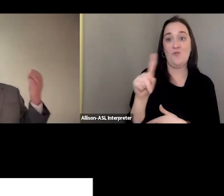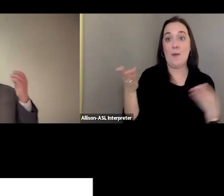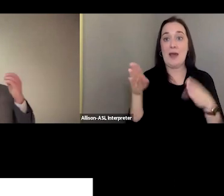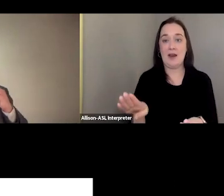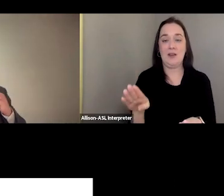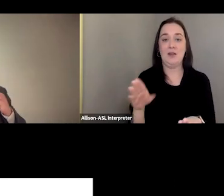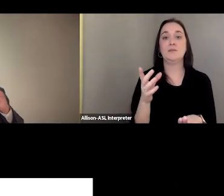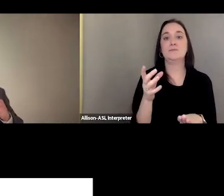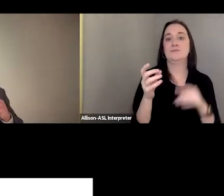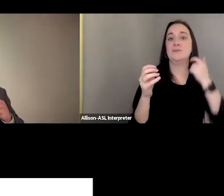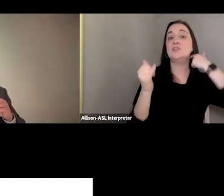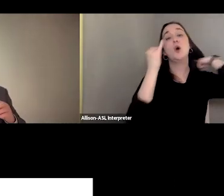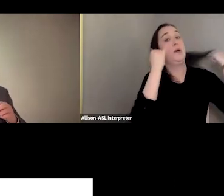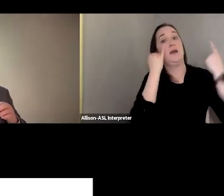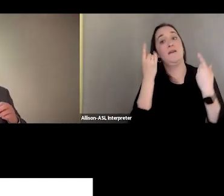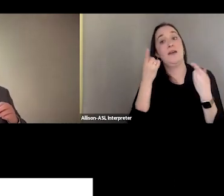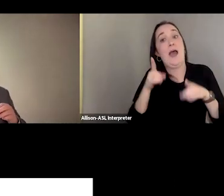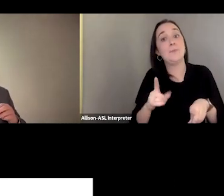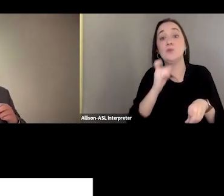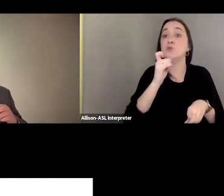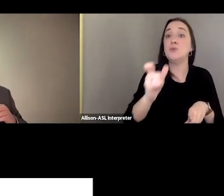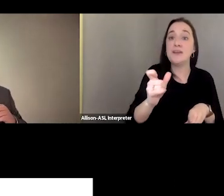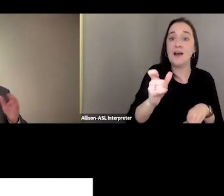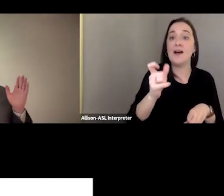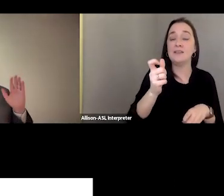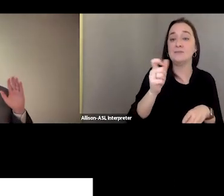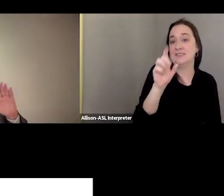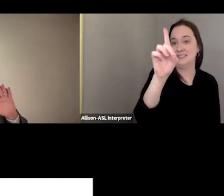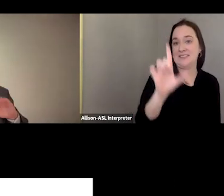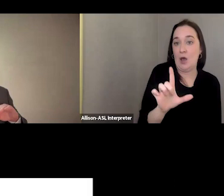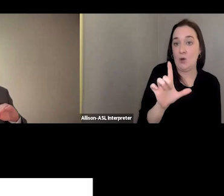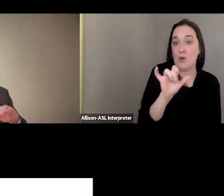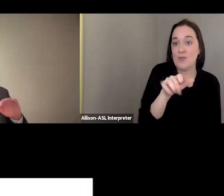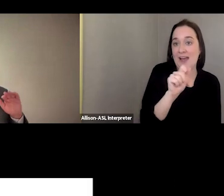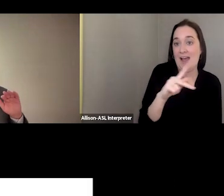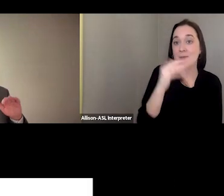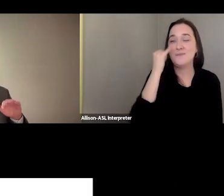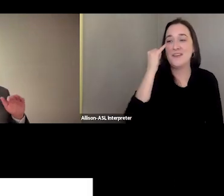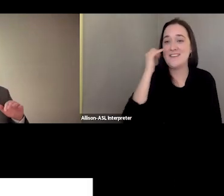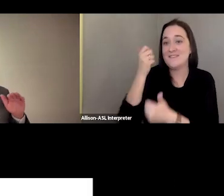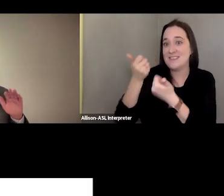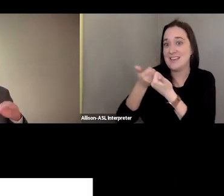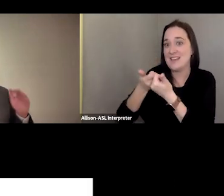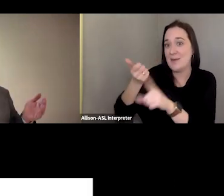If you have downloaded an app, you might get a pop up message as soon as the game is over about how you could still continue